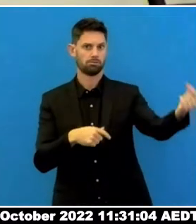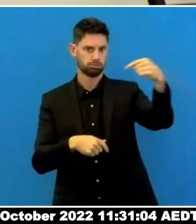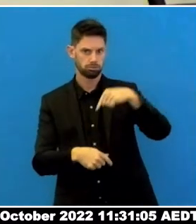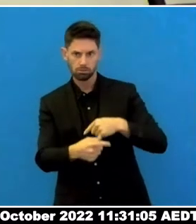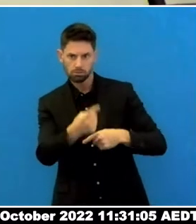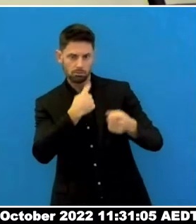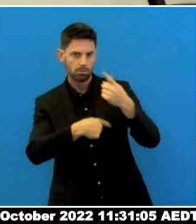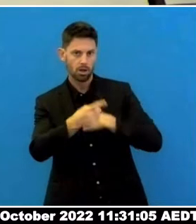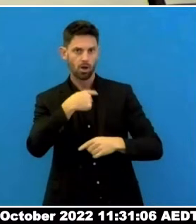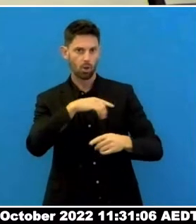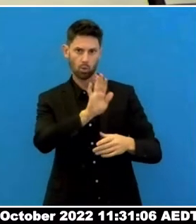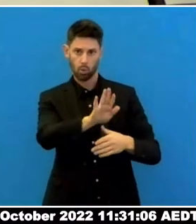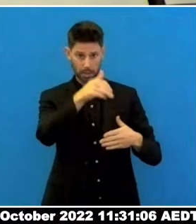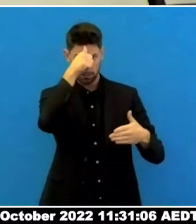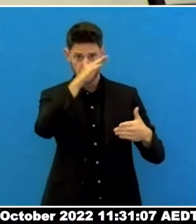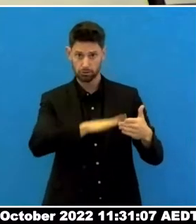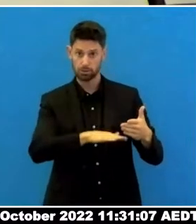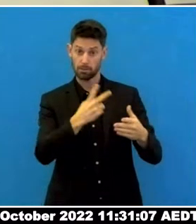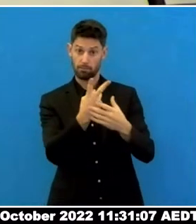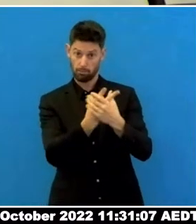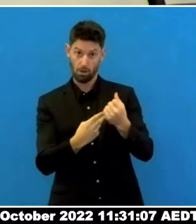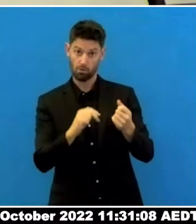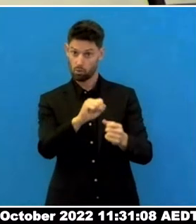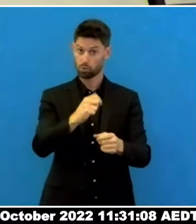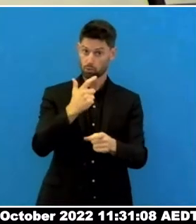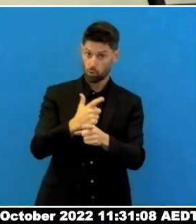in your written statement and in your evidence today.